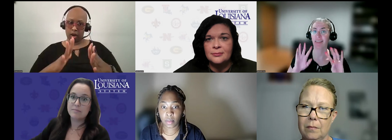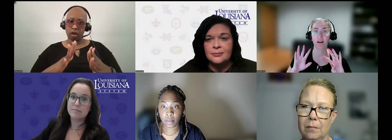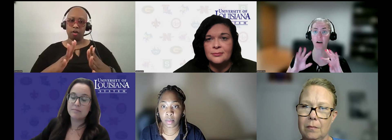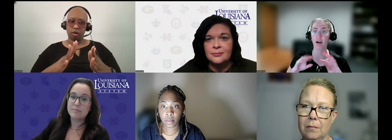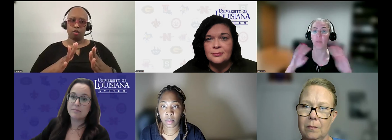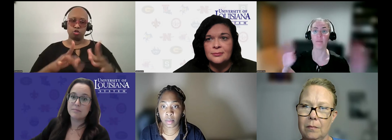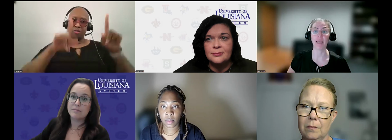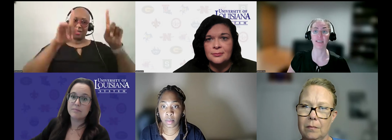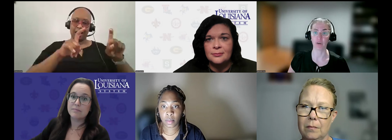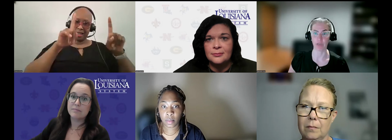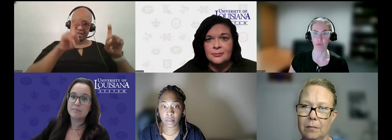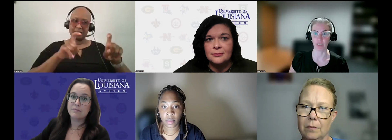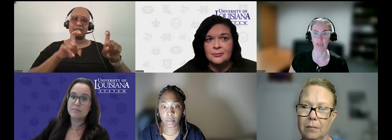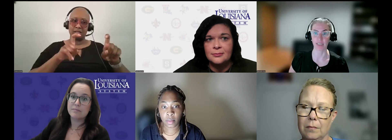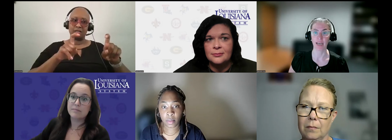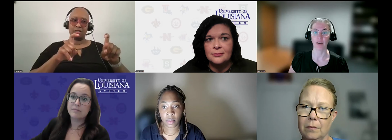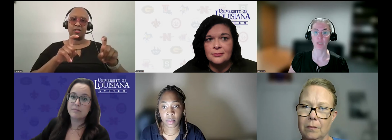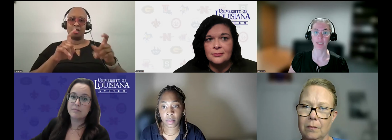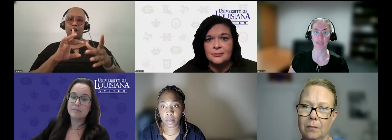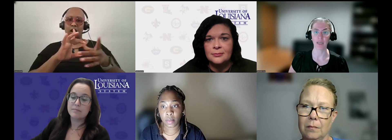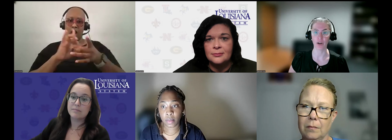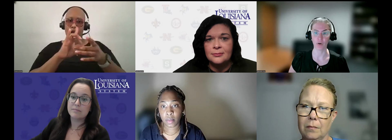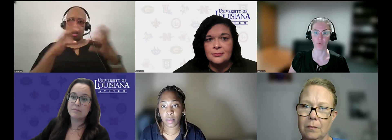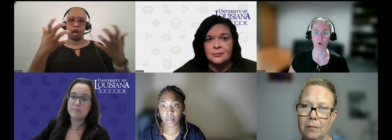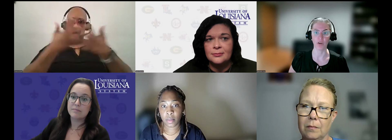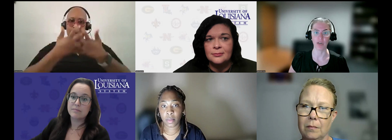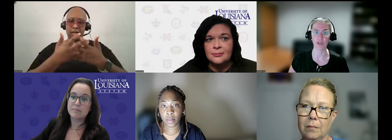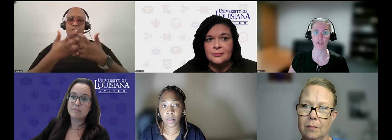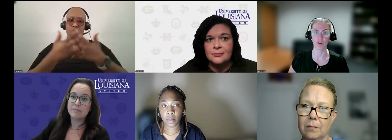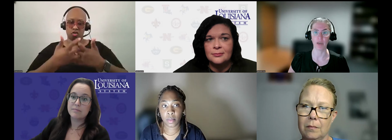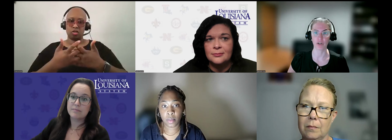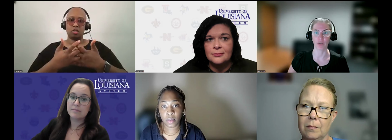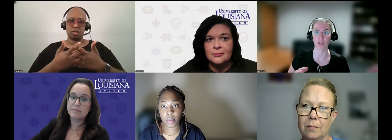They are amazing resources and will likely know what you need to do to make sure that